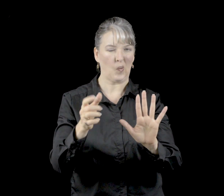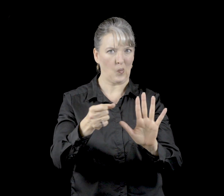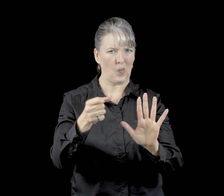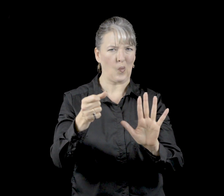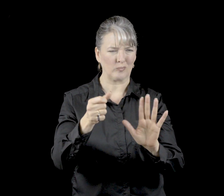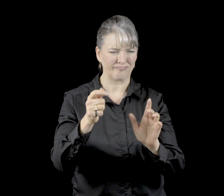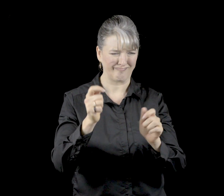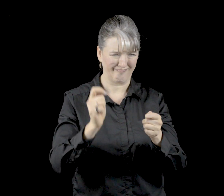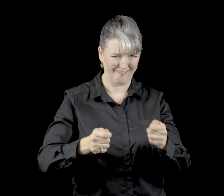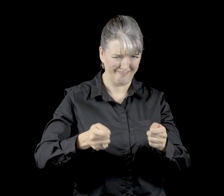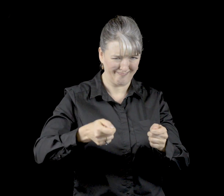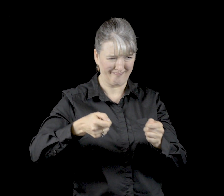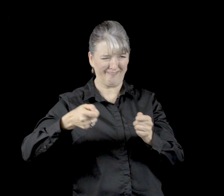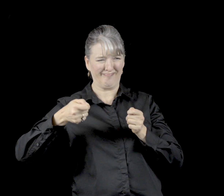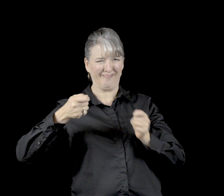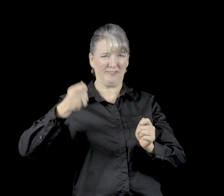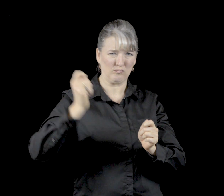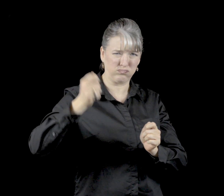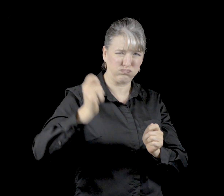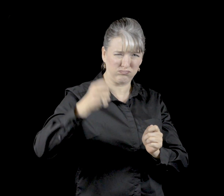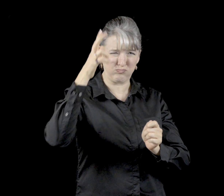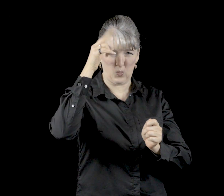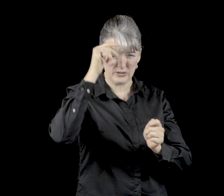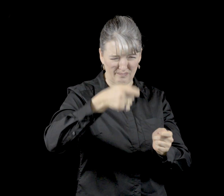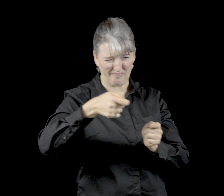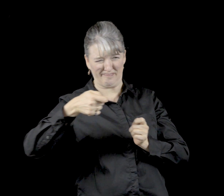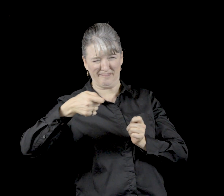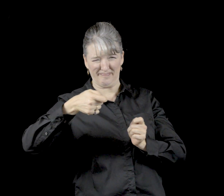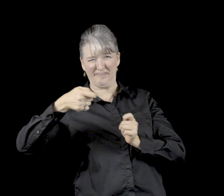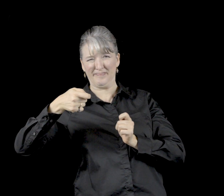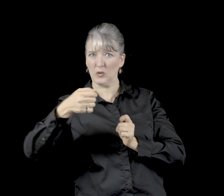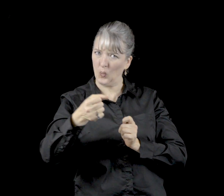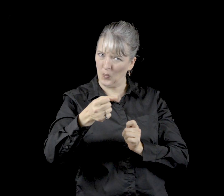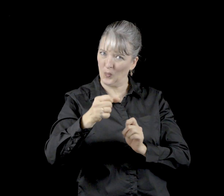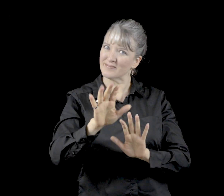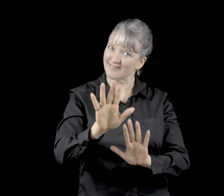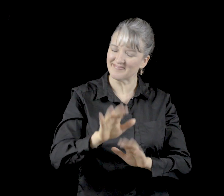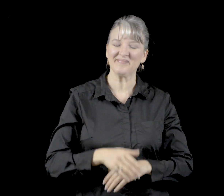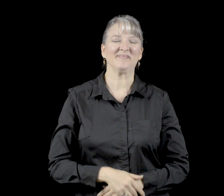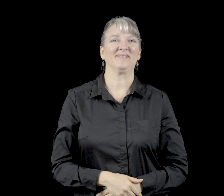Whoa! Hold your horses! Patience. Bear with me!